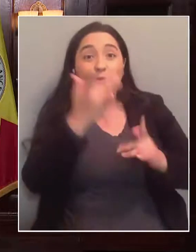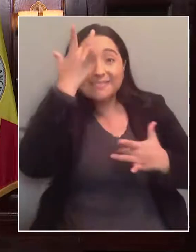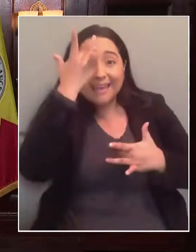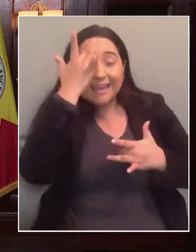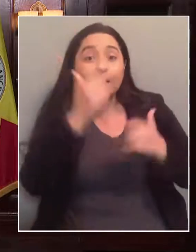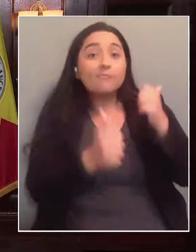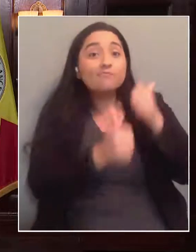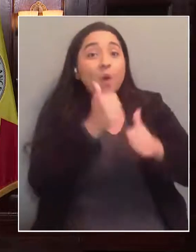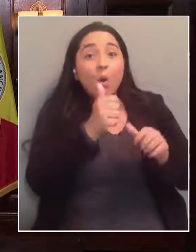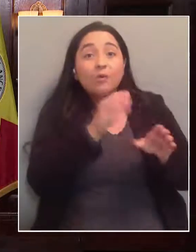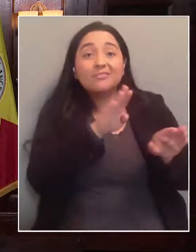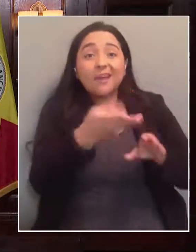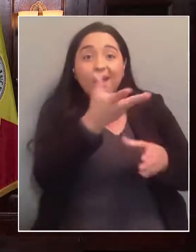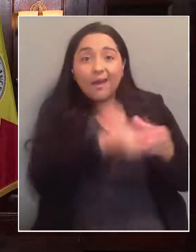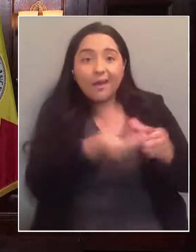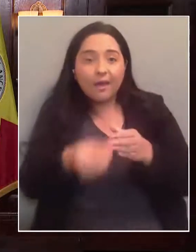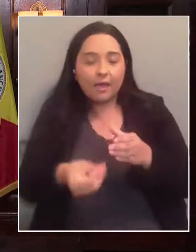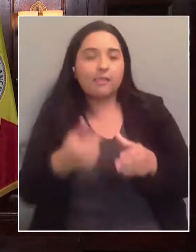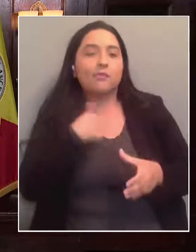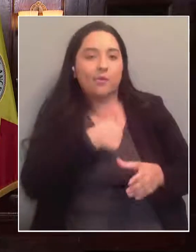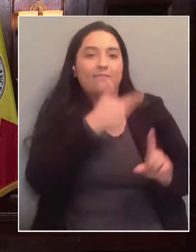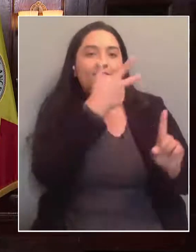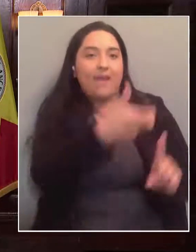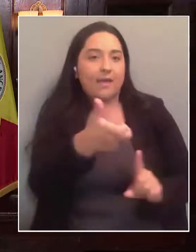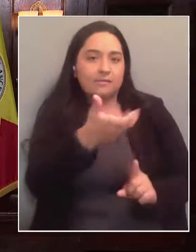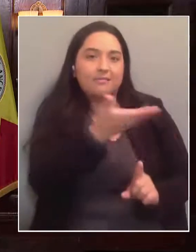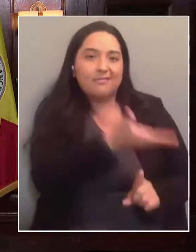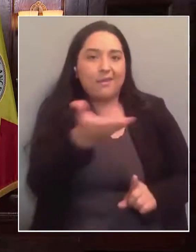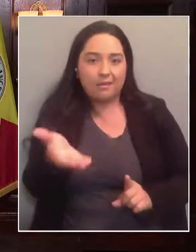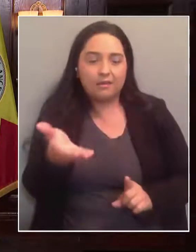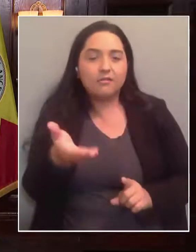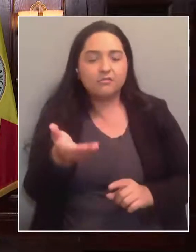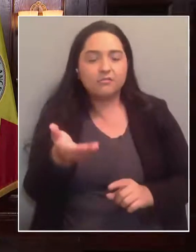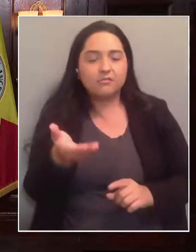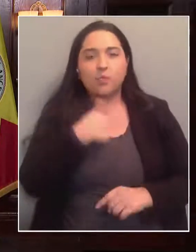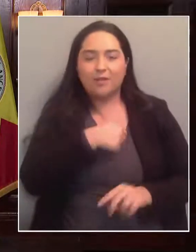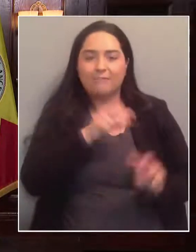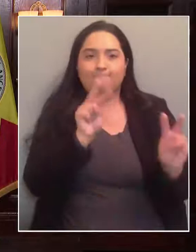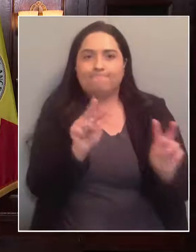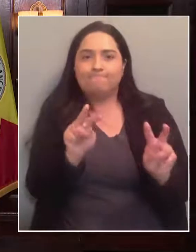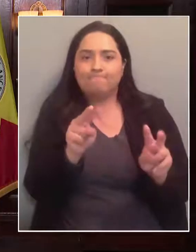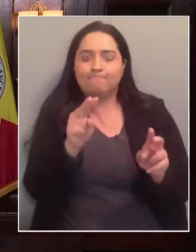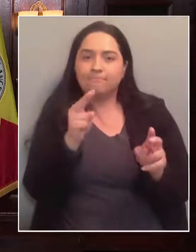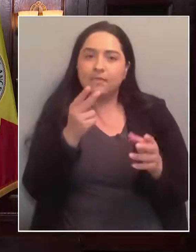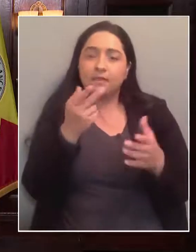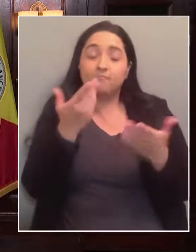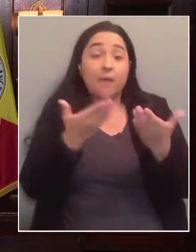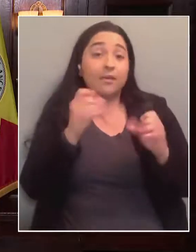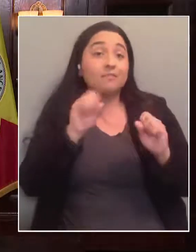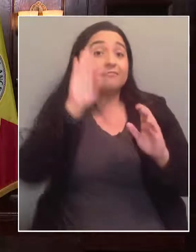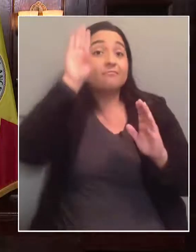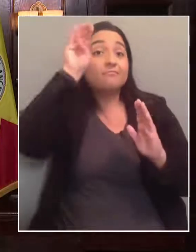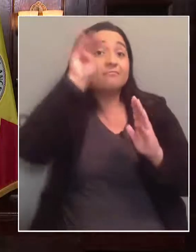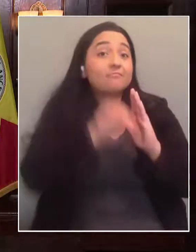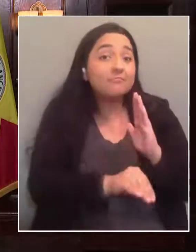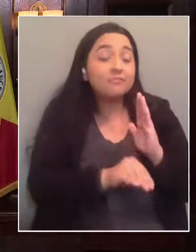THIS CLOSELY. THINGS CONTINUE TO COME DOWN A LITTLE BIT. MAYBE MORE CLOSURES ARE NOT NECESSARY. BUT THE MOMENT IT GOES UP, LIKE